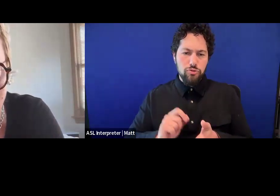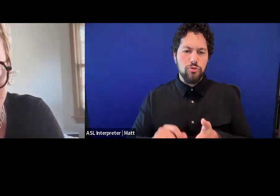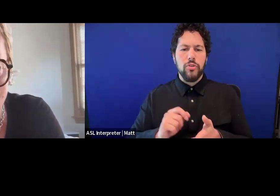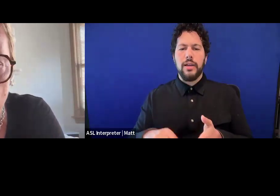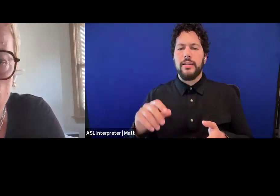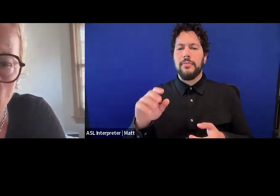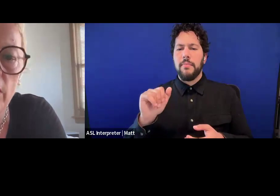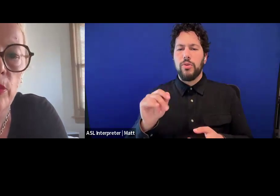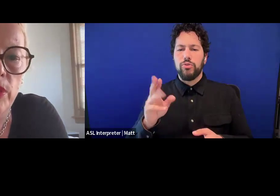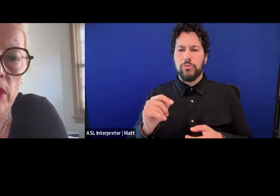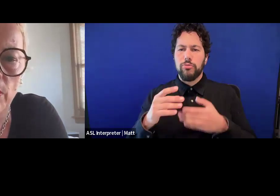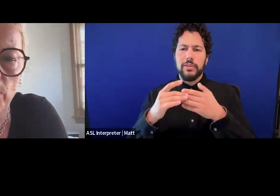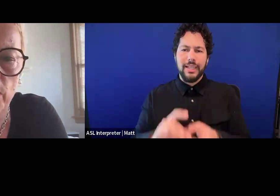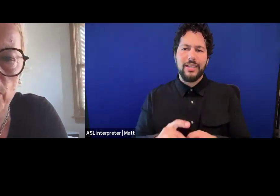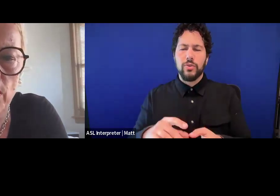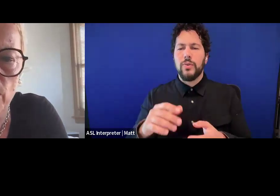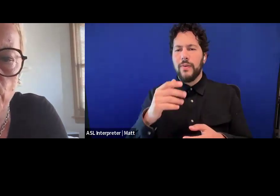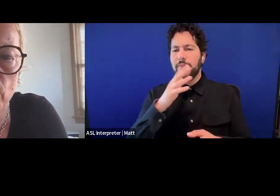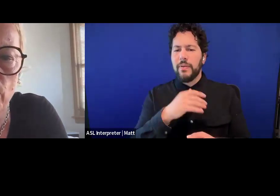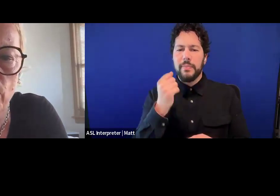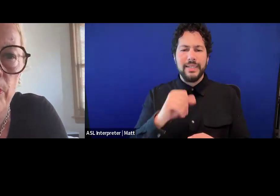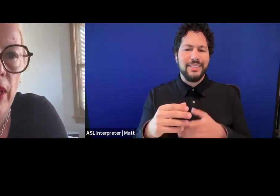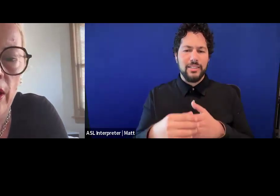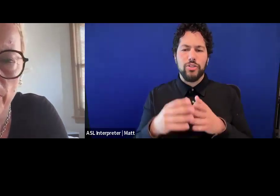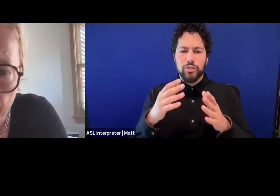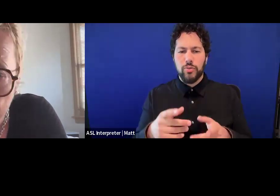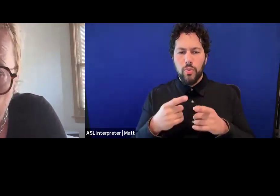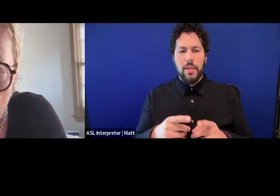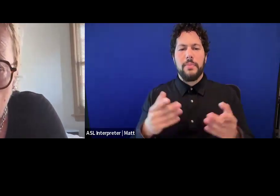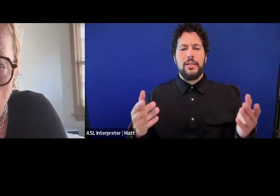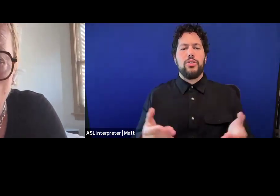The scholarship has enabled me to explore, um,